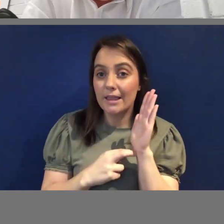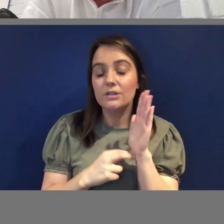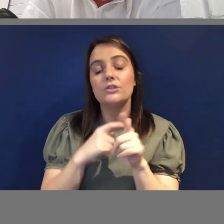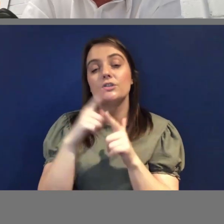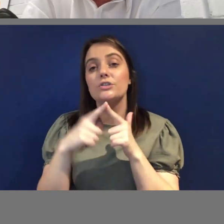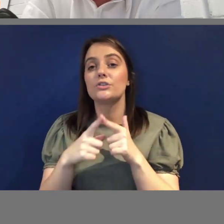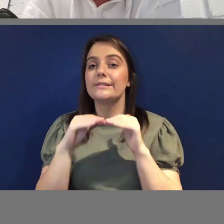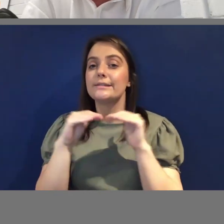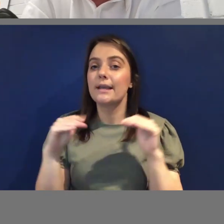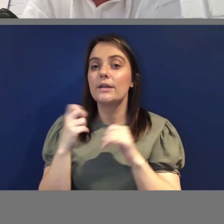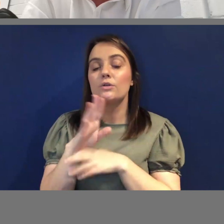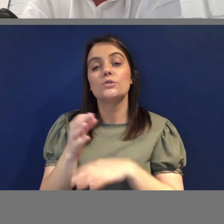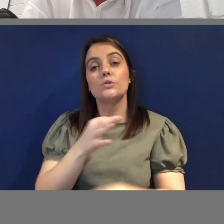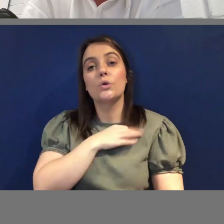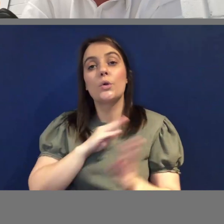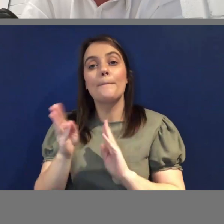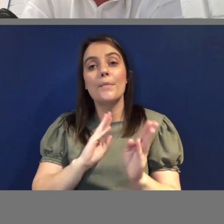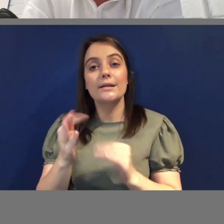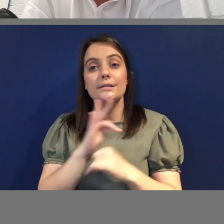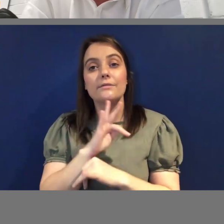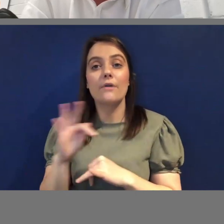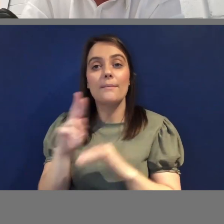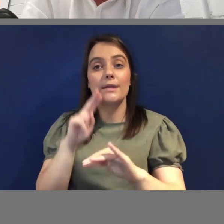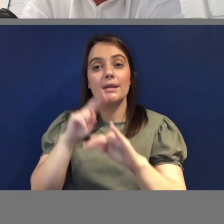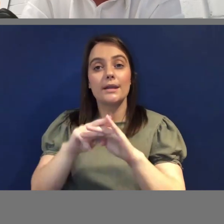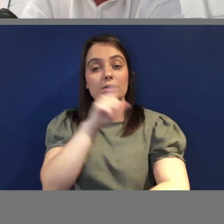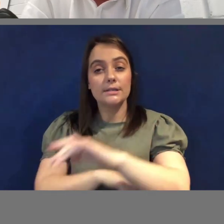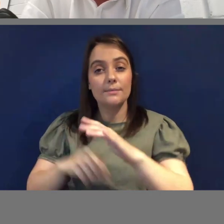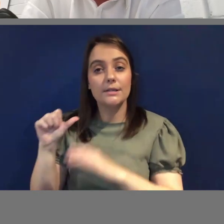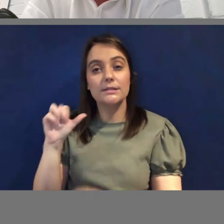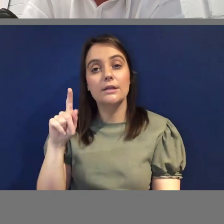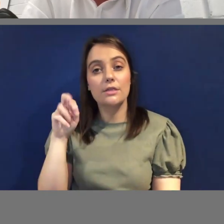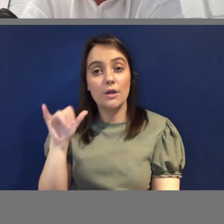practice from the National Disability Authority in building for everyone they all they all they all